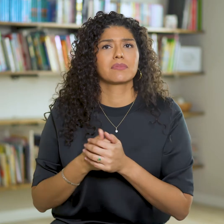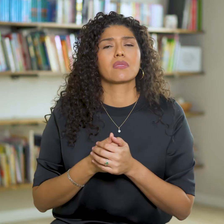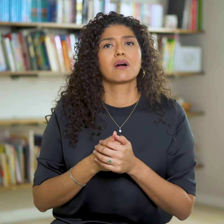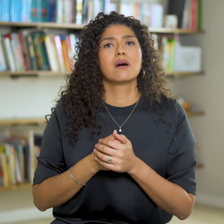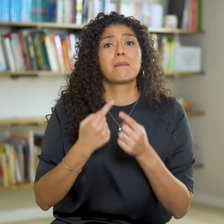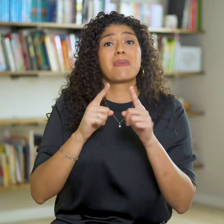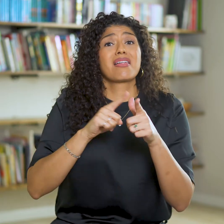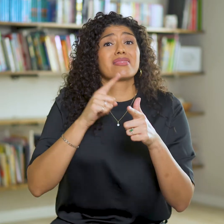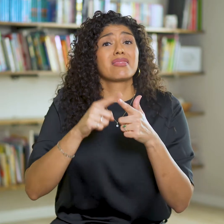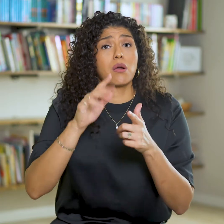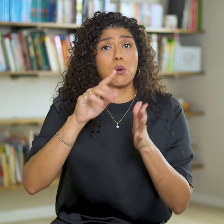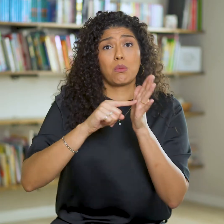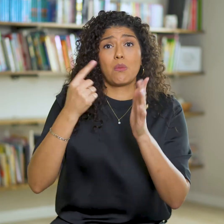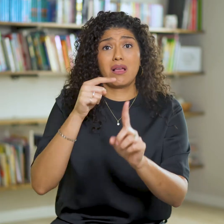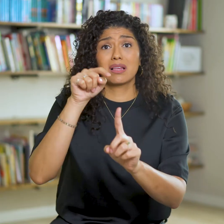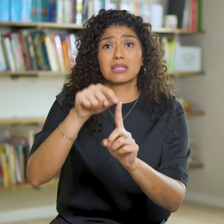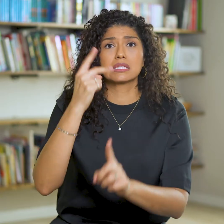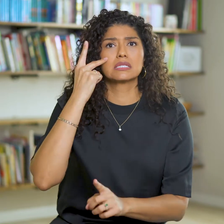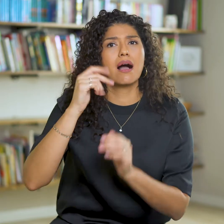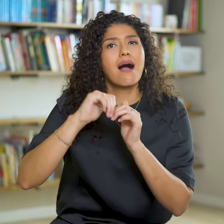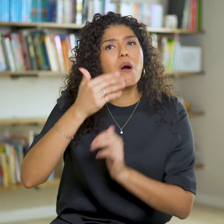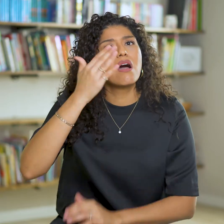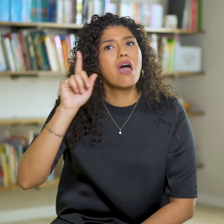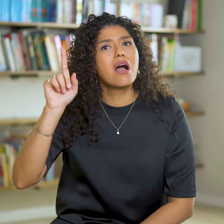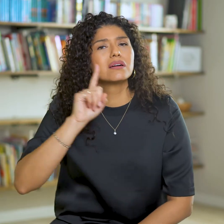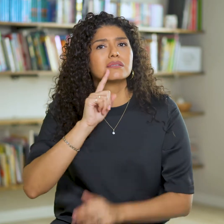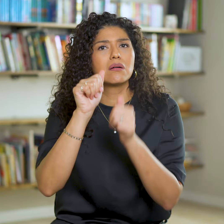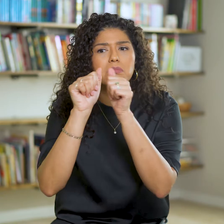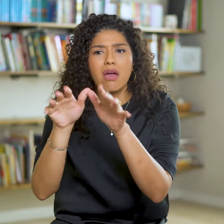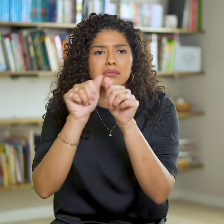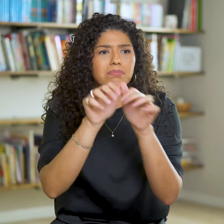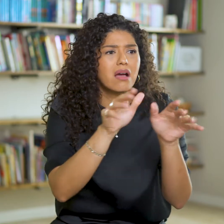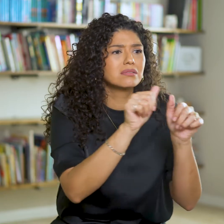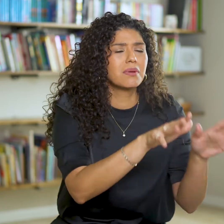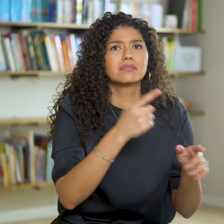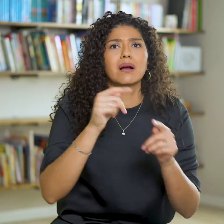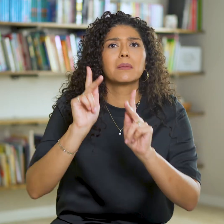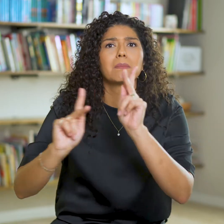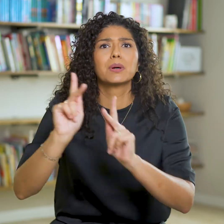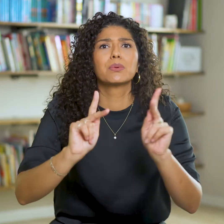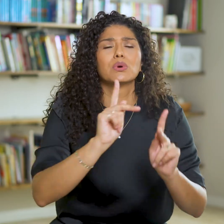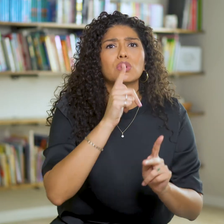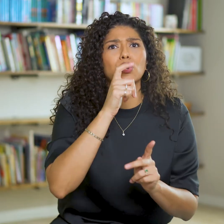But then, once David sees how God is blessing the people